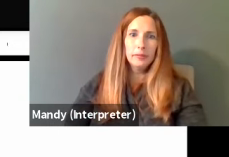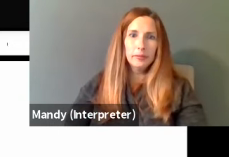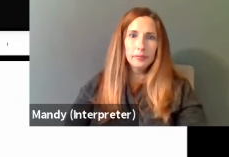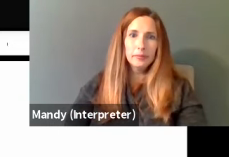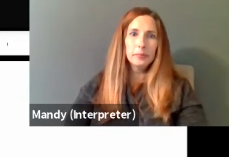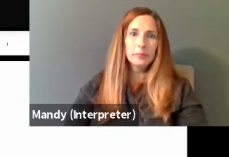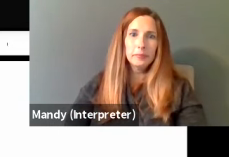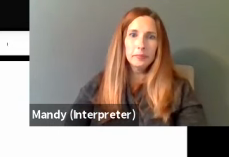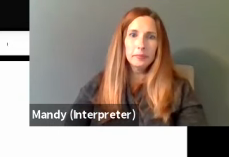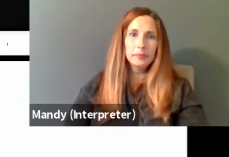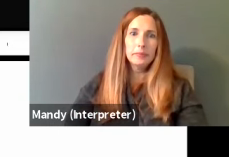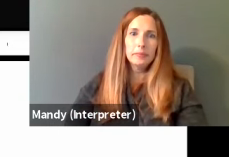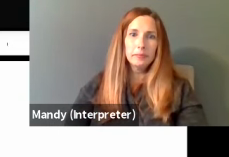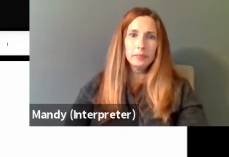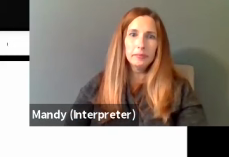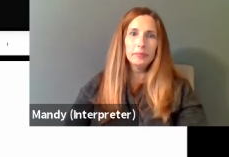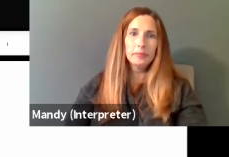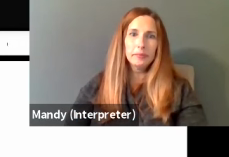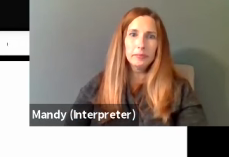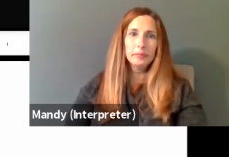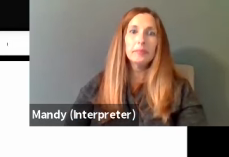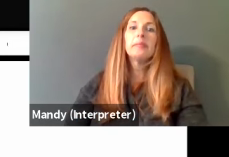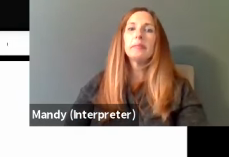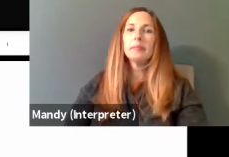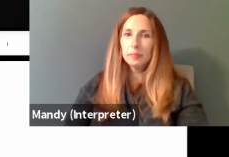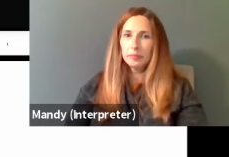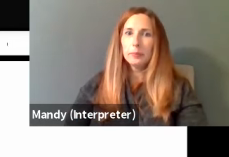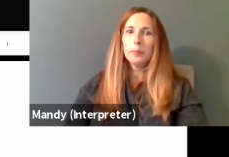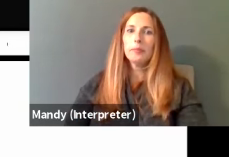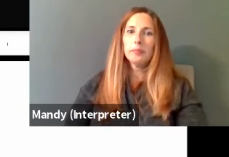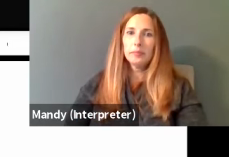that people who don't only speak Spanish